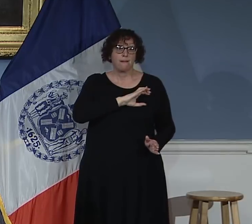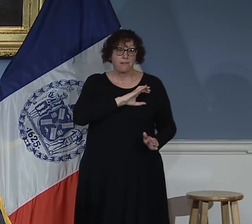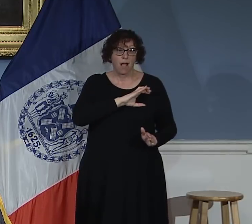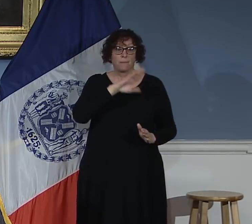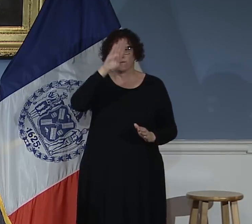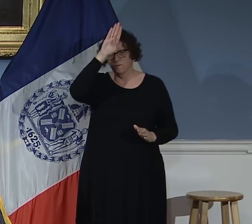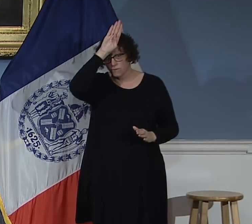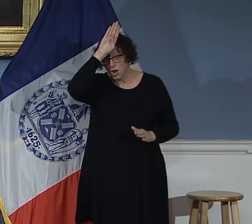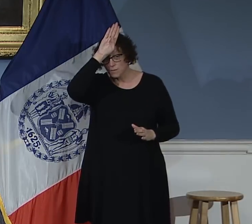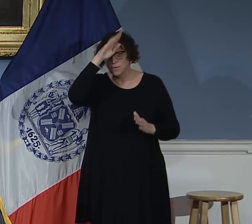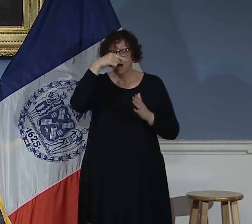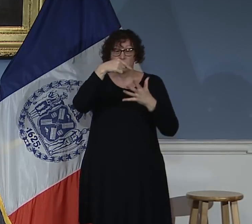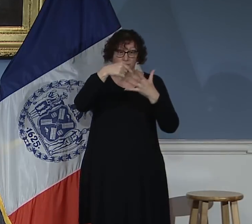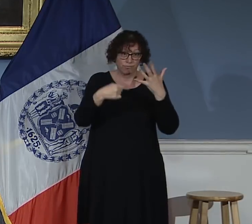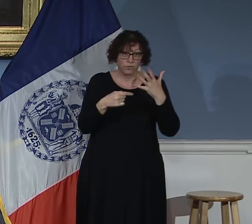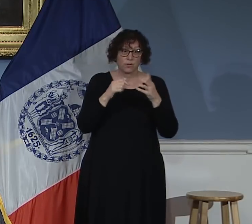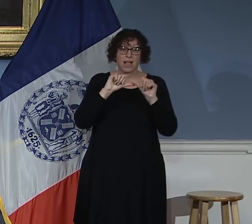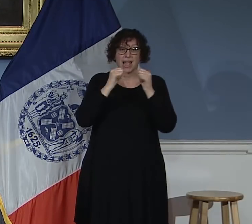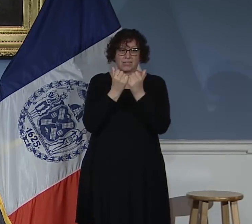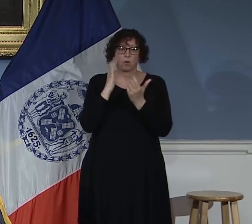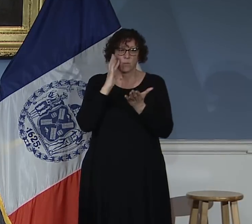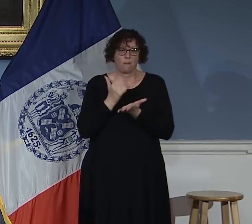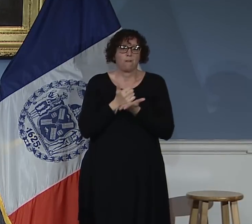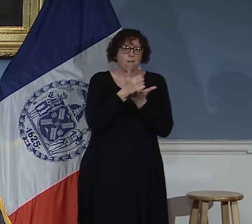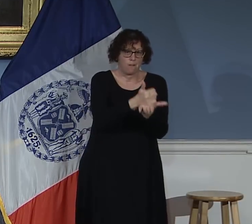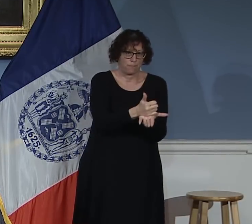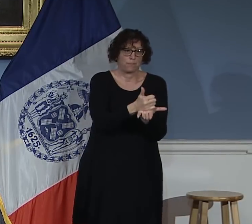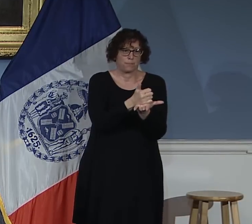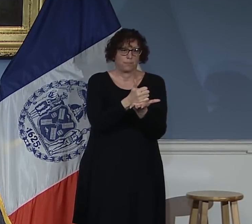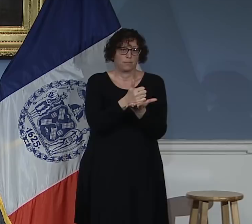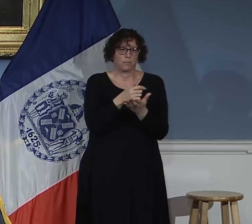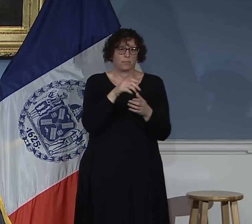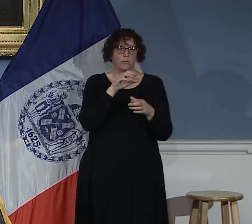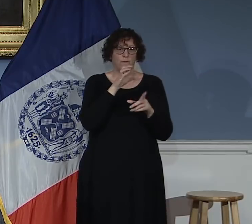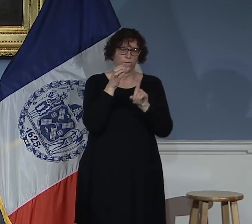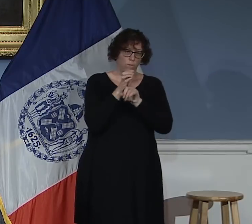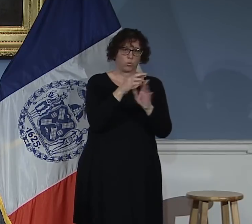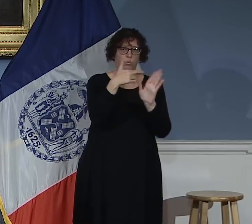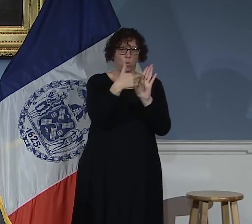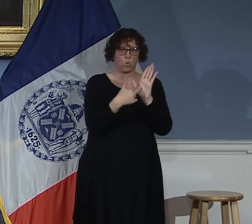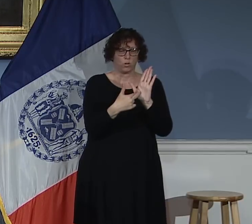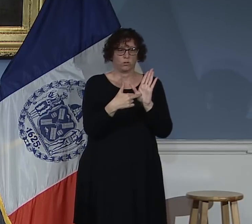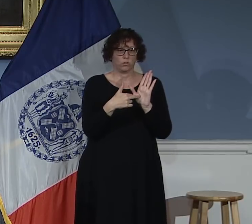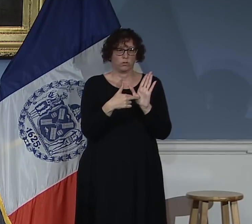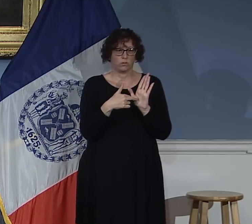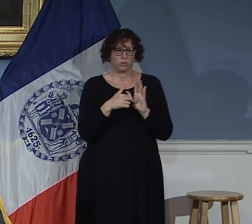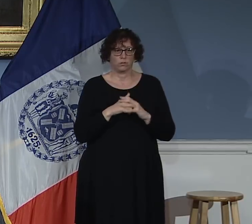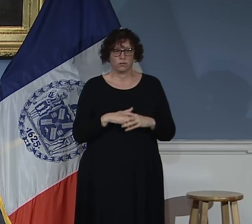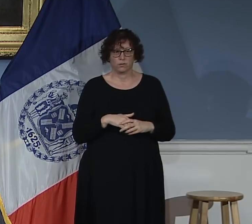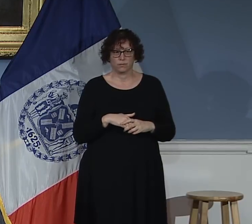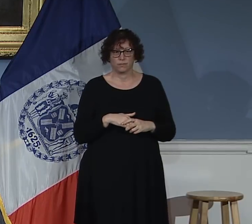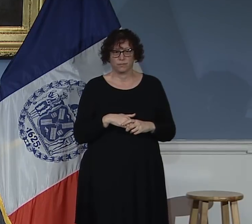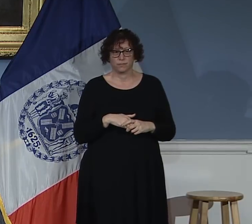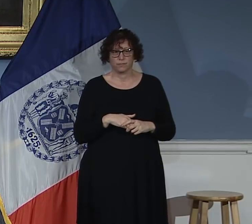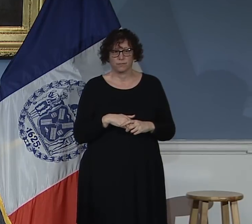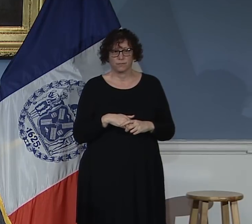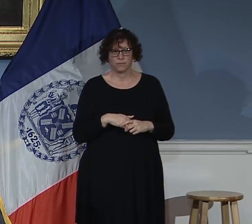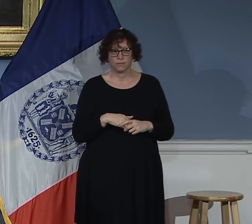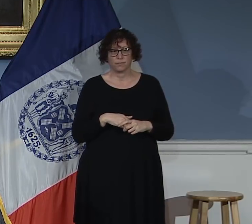OTHSER ULS.E WE WILL ENFORCE IN EVERY WAY WE CAN. ALL THOSE AGENCIES HAVE TO DO WHAT THEY NORMALLY DO ON TOP OF THAT.